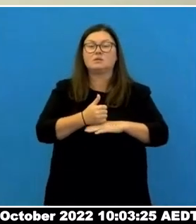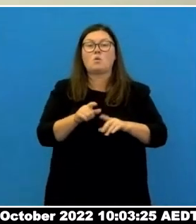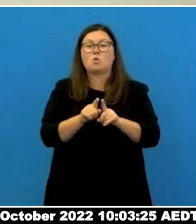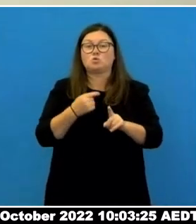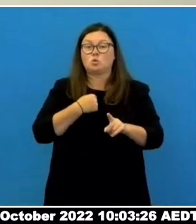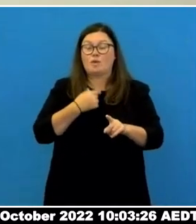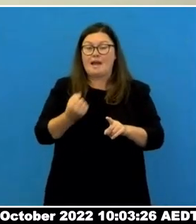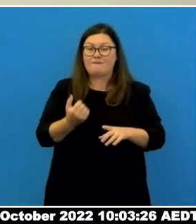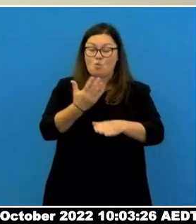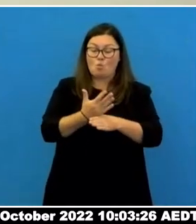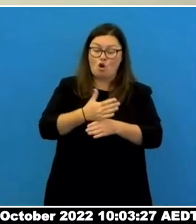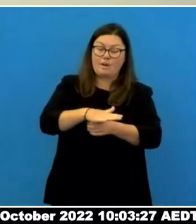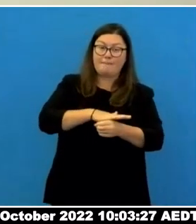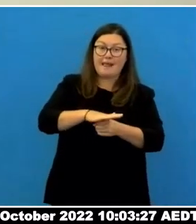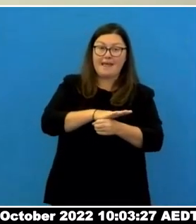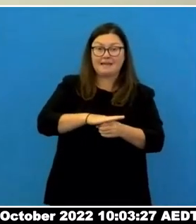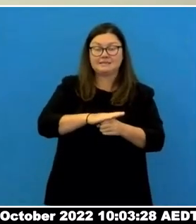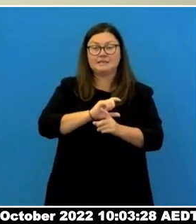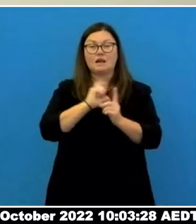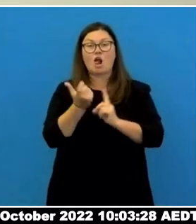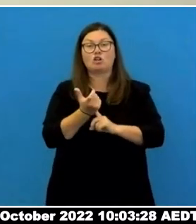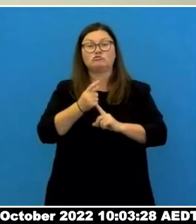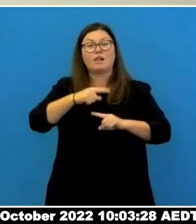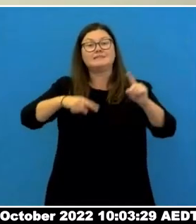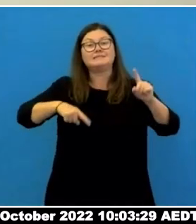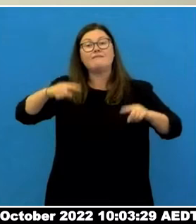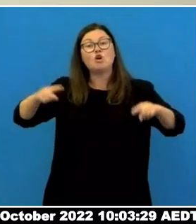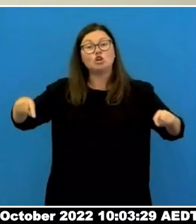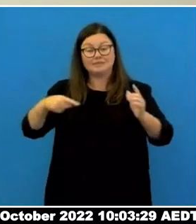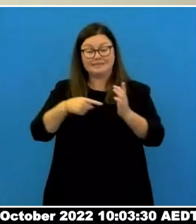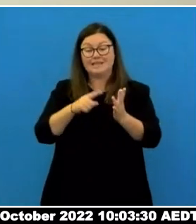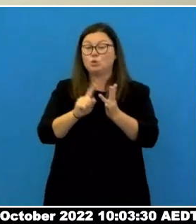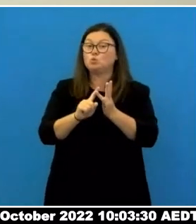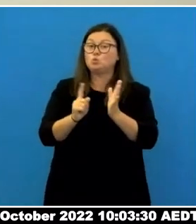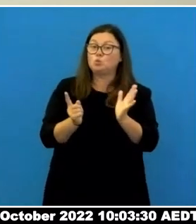Launched in July 2022, the new iteration of the campaign